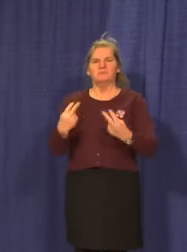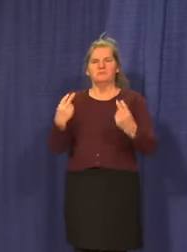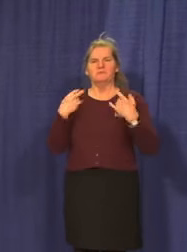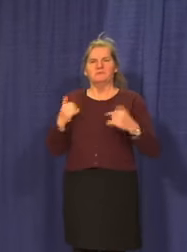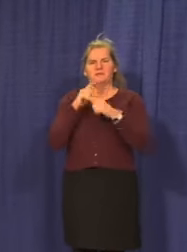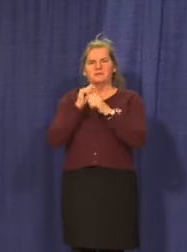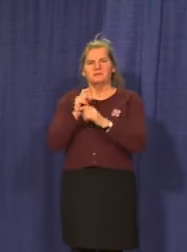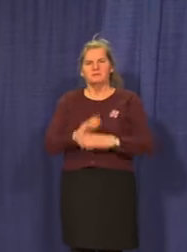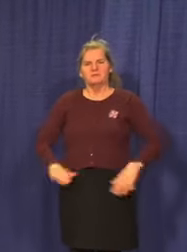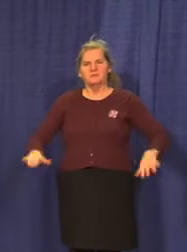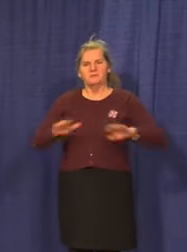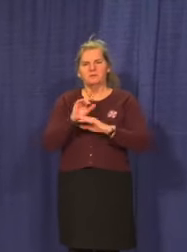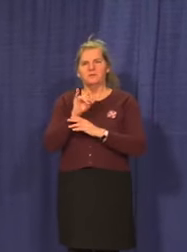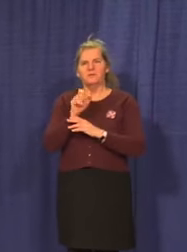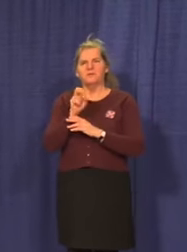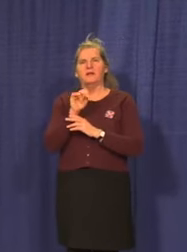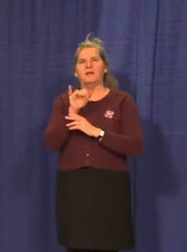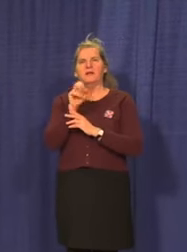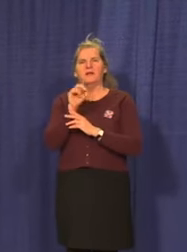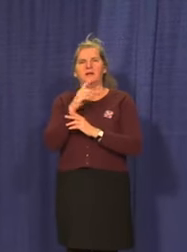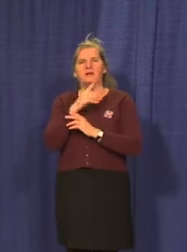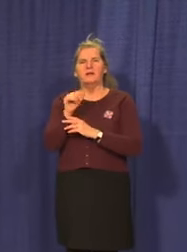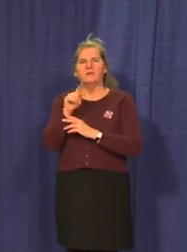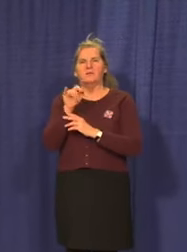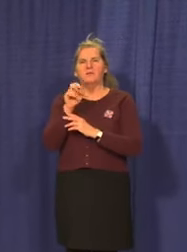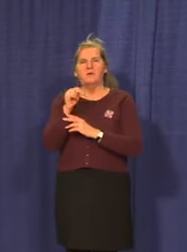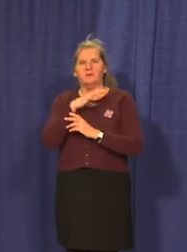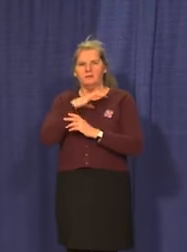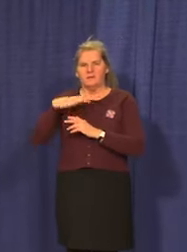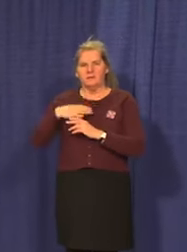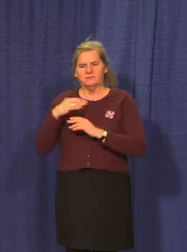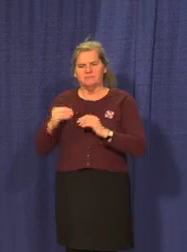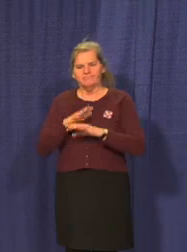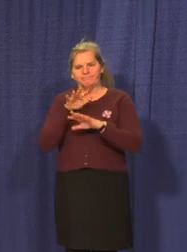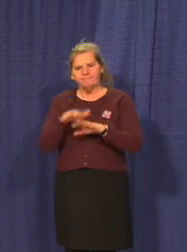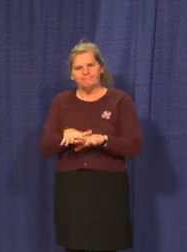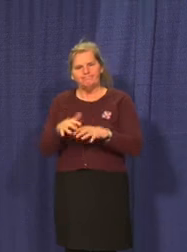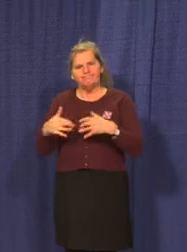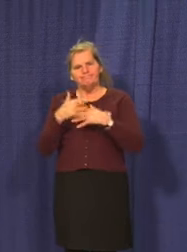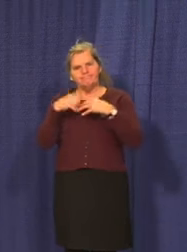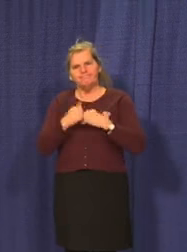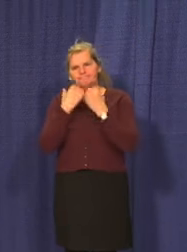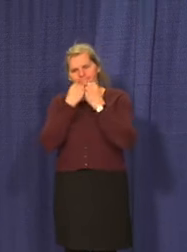TERRITORY OF THE FIRST NATION. I WANT TO START BY THANKING